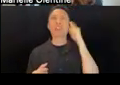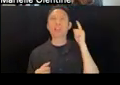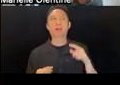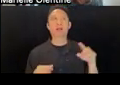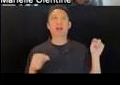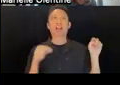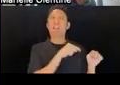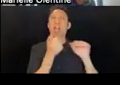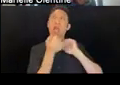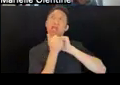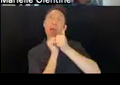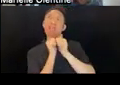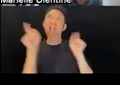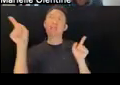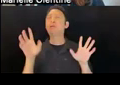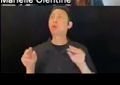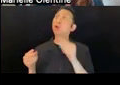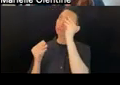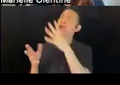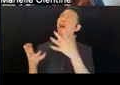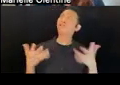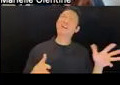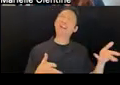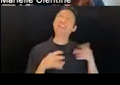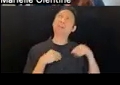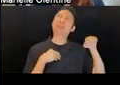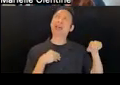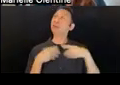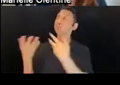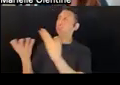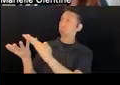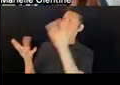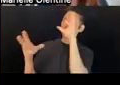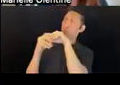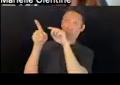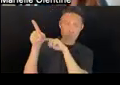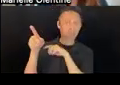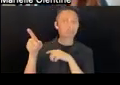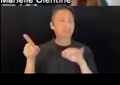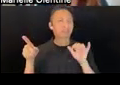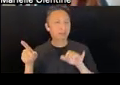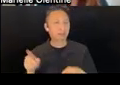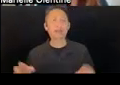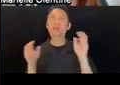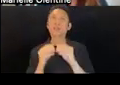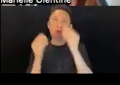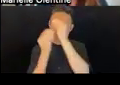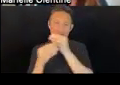trickier. Once you get into a film festival, you can ask about slotting, scheduling. You can ask, if your goal is